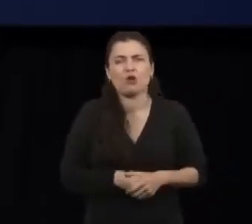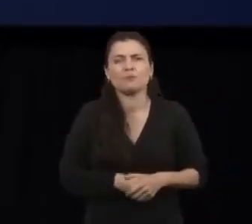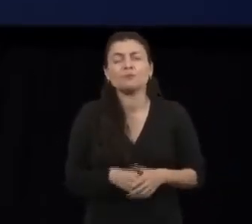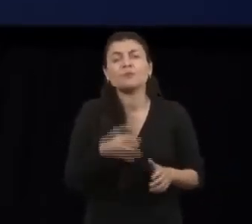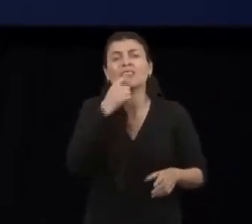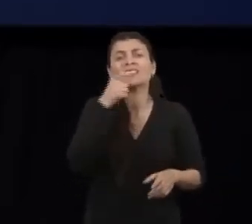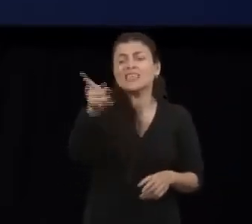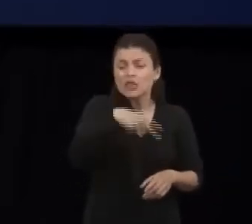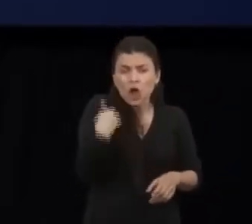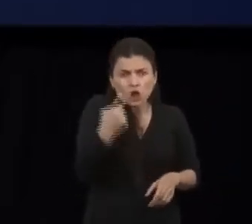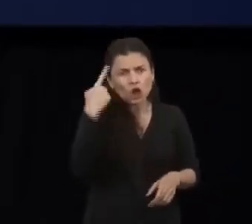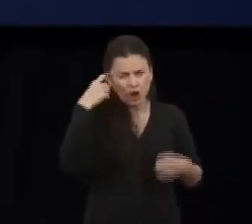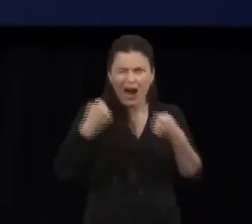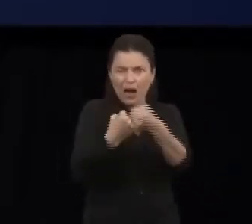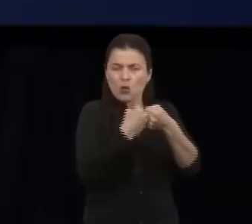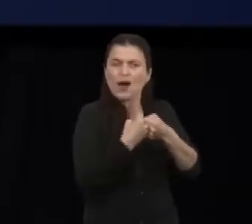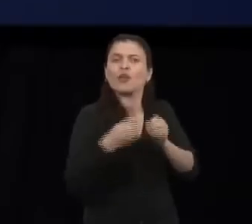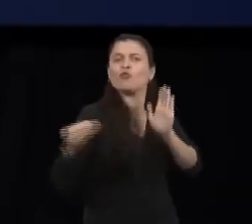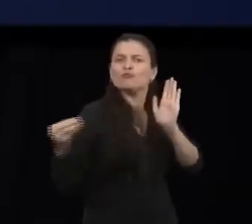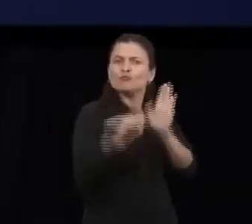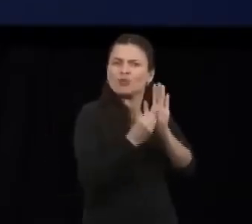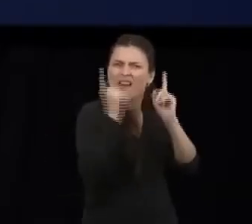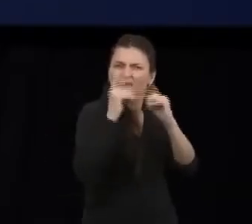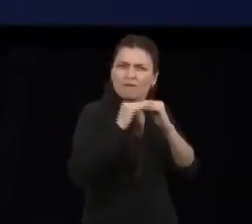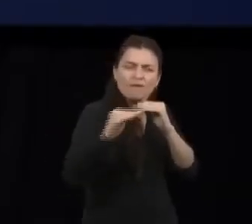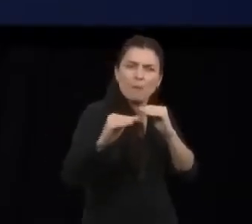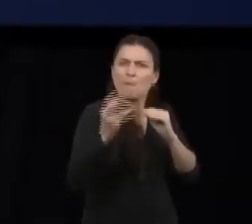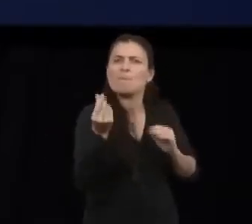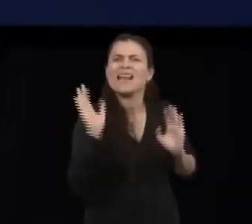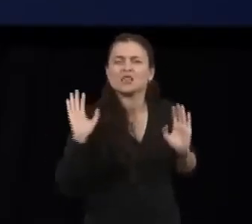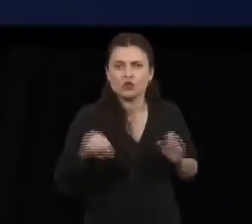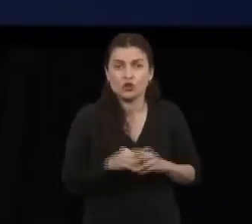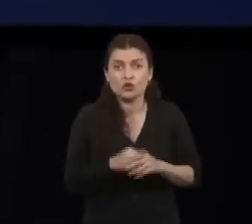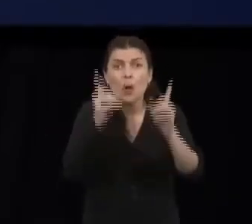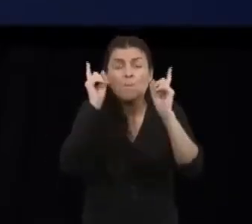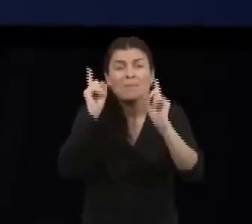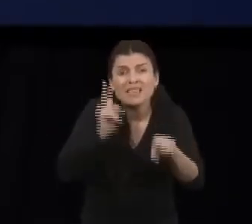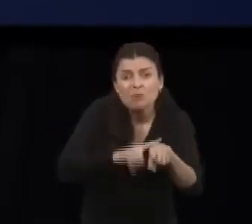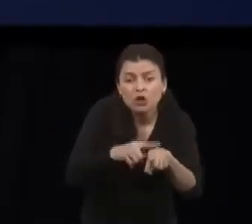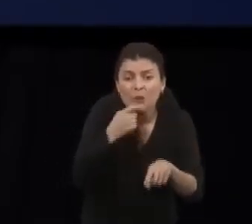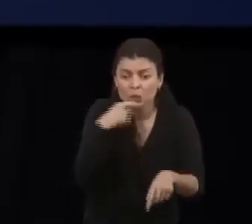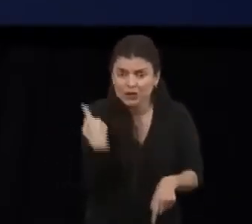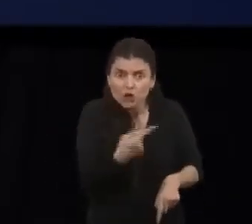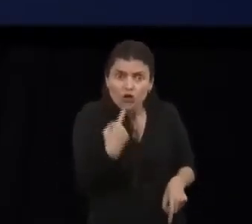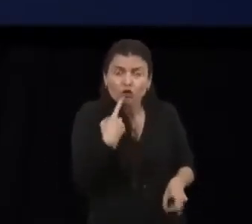is that if you set prices, what they are doing,